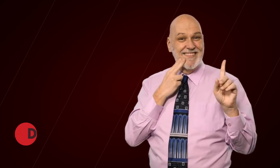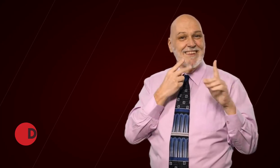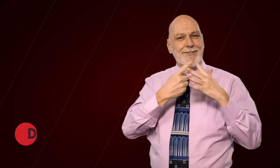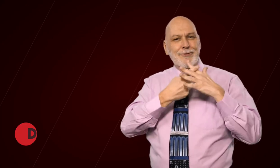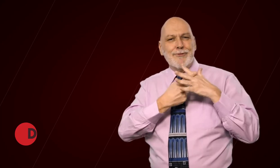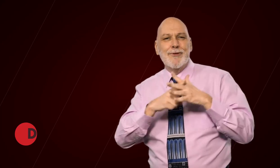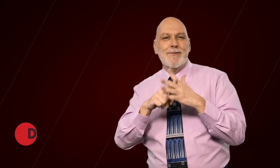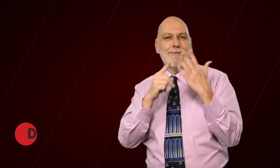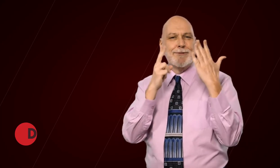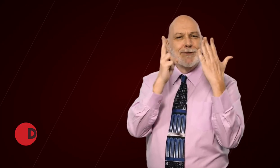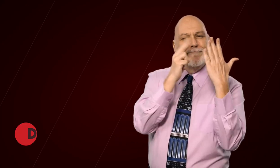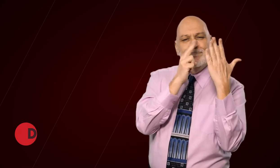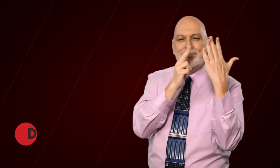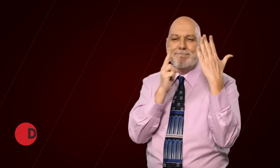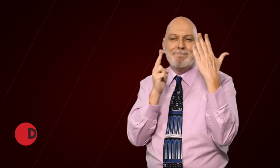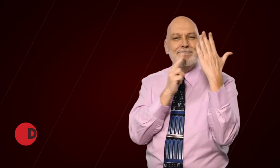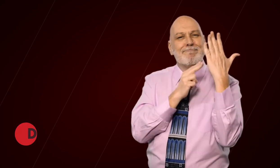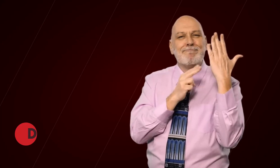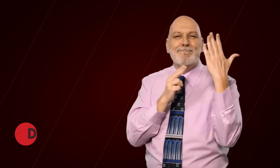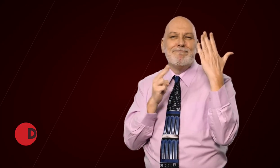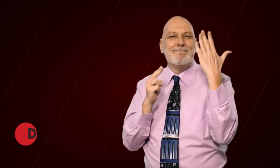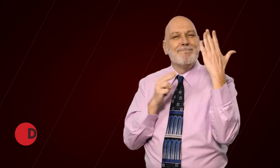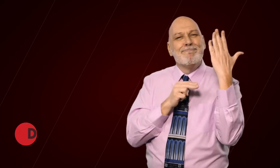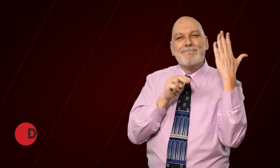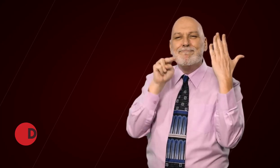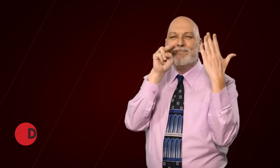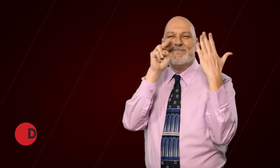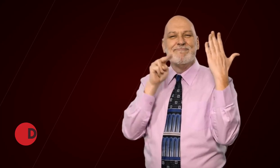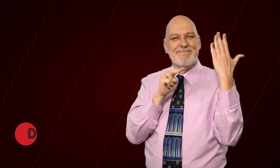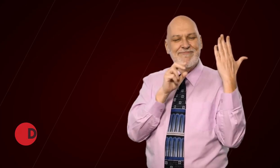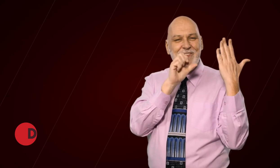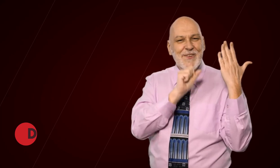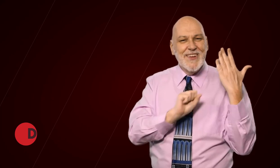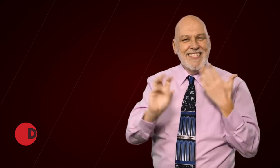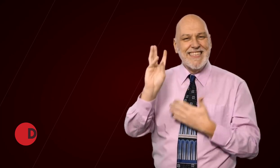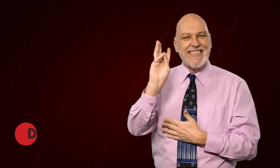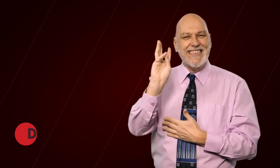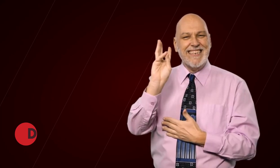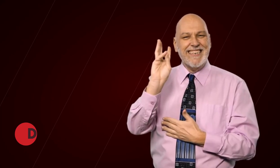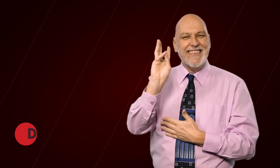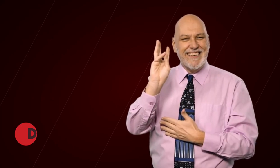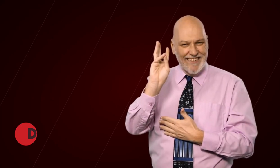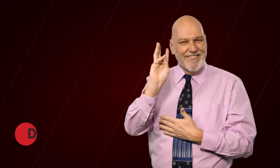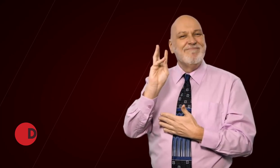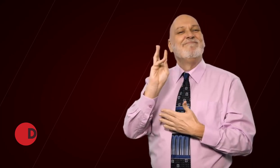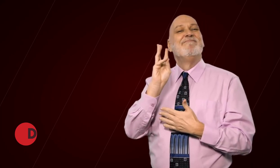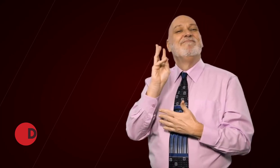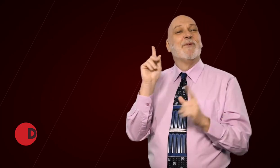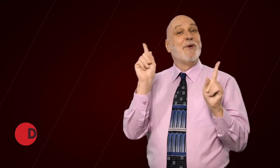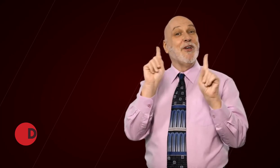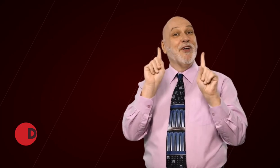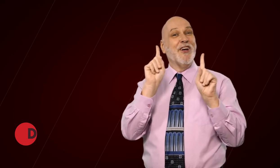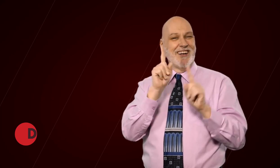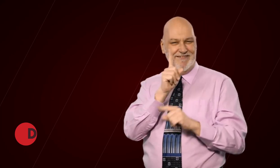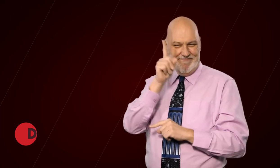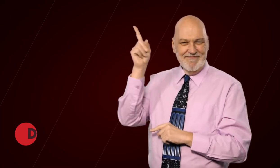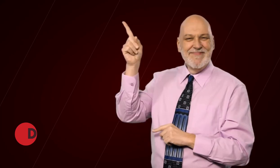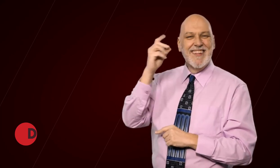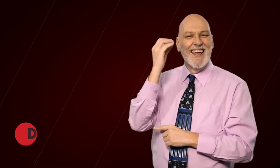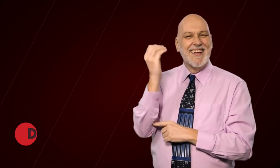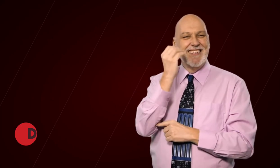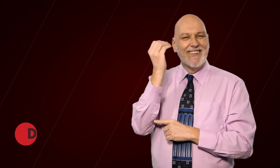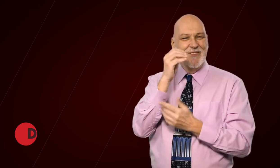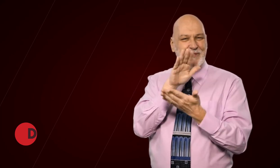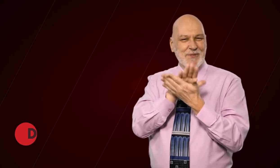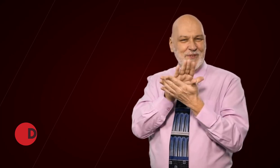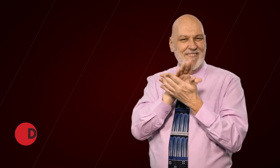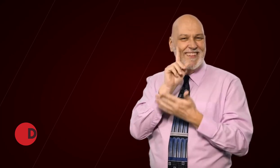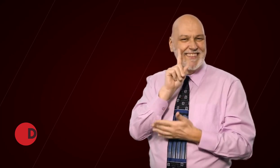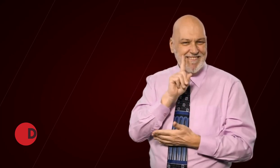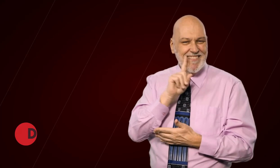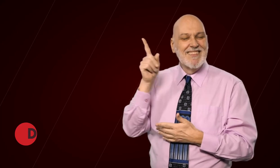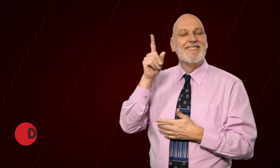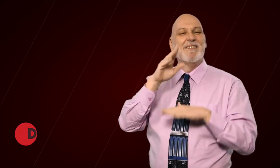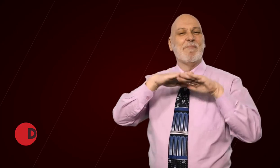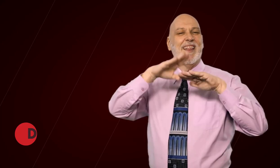He started painting at 6 years old while at Ontario School